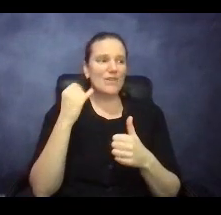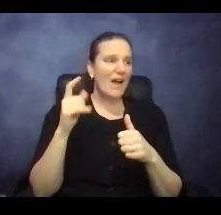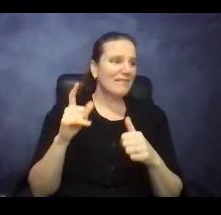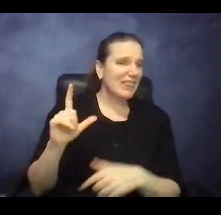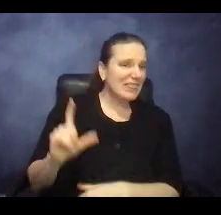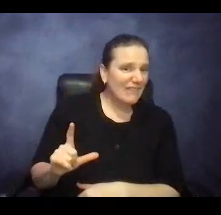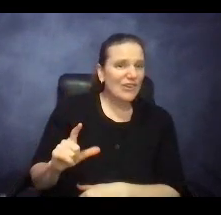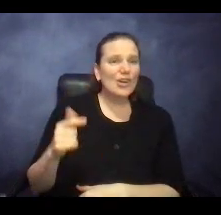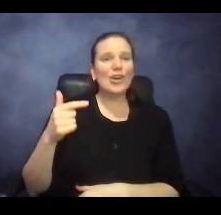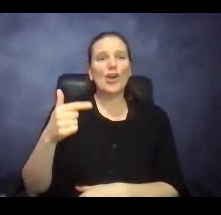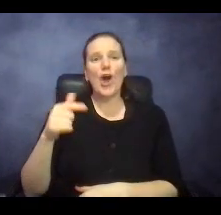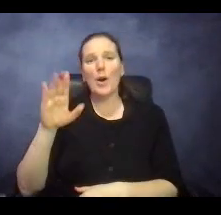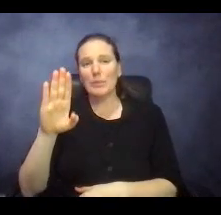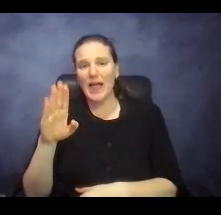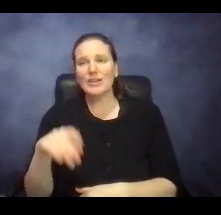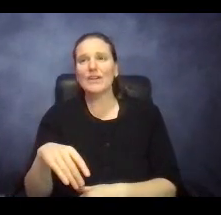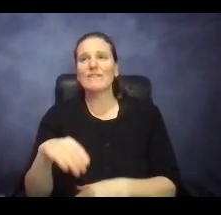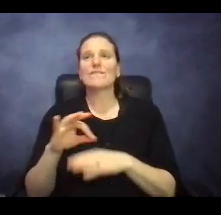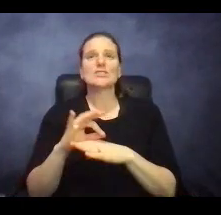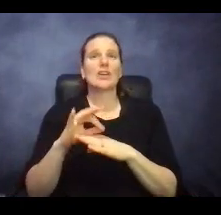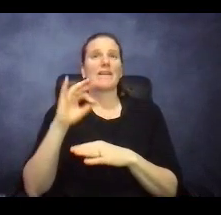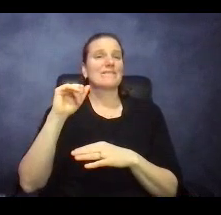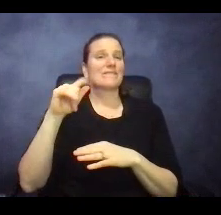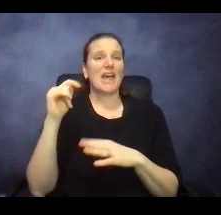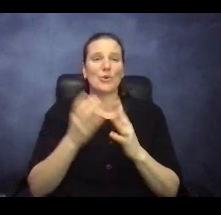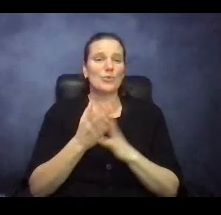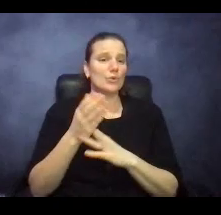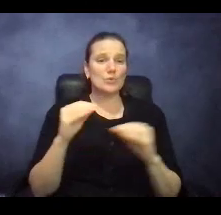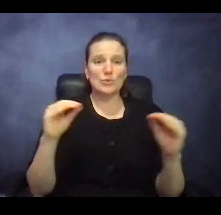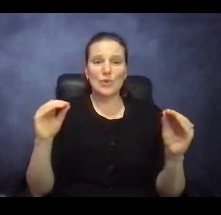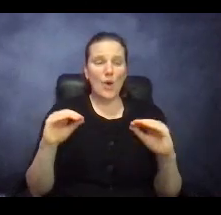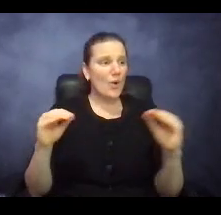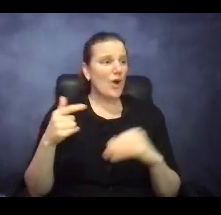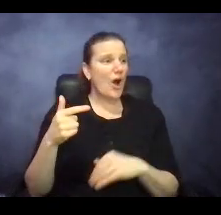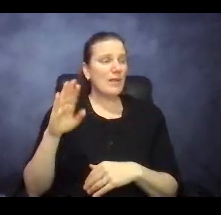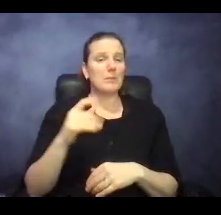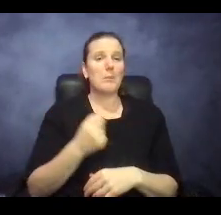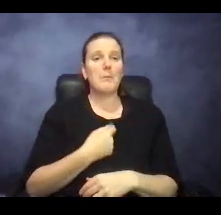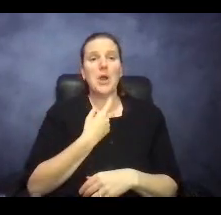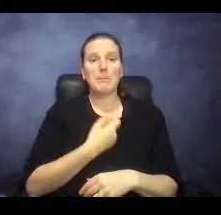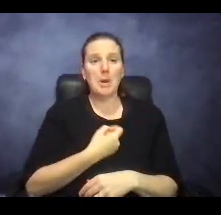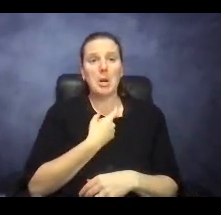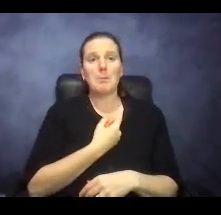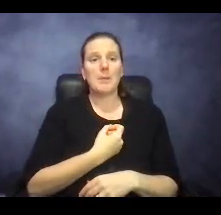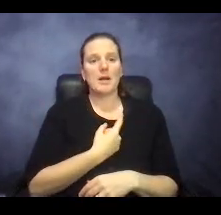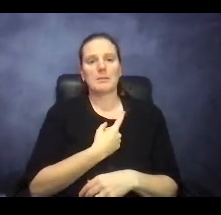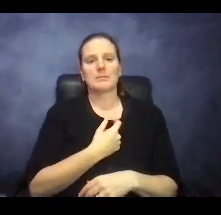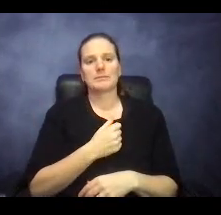if fats go right through you, you don't have a gallbladder, get burping after meals, you're probably not making awesome cholesterol.